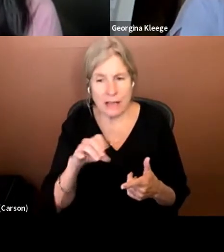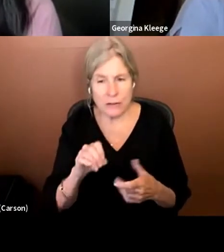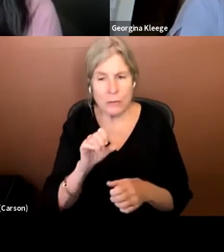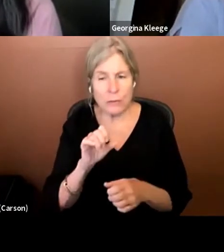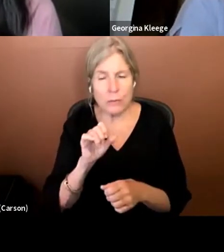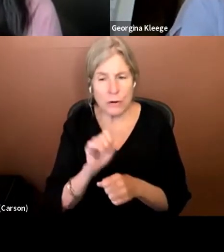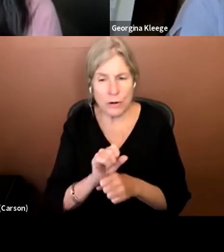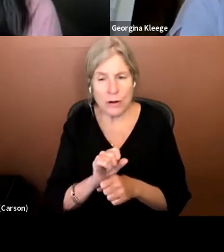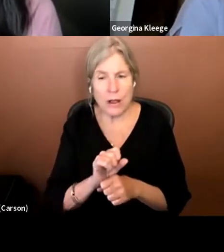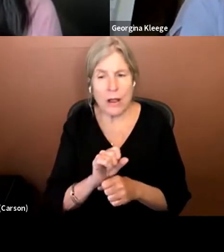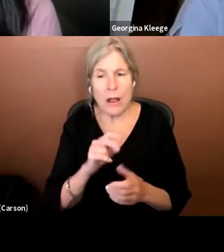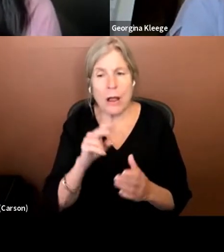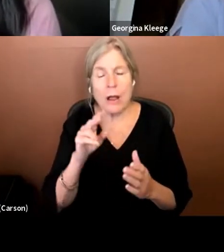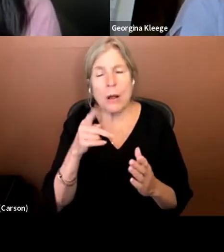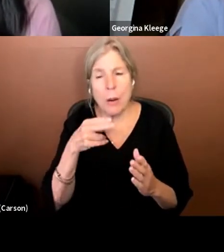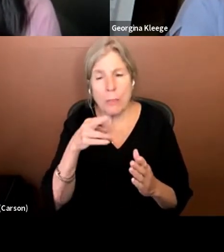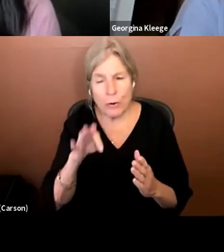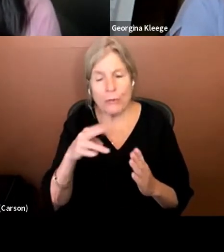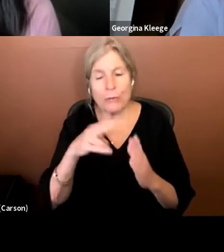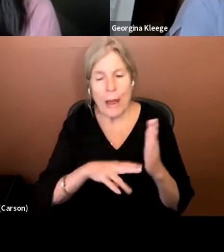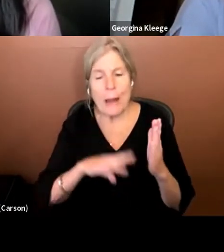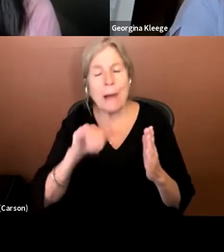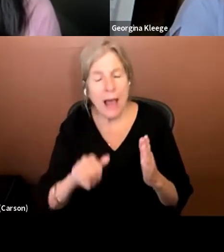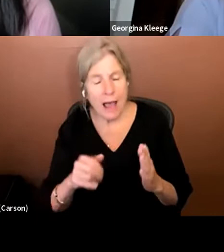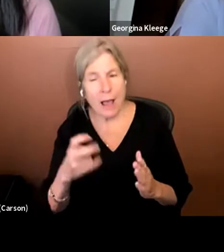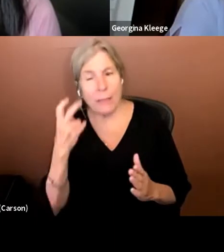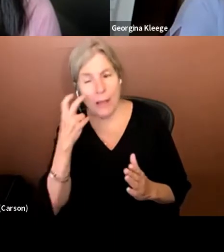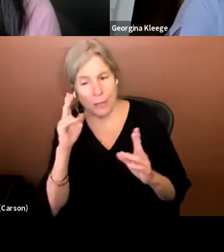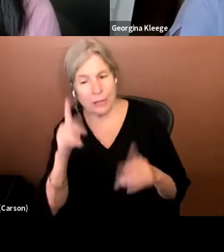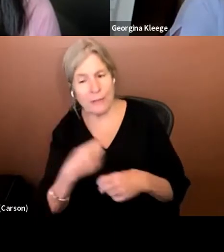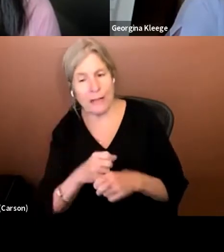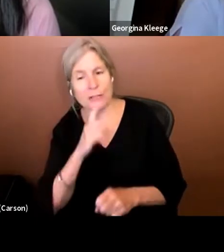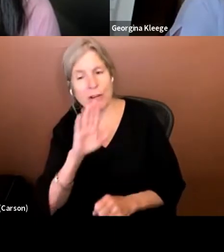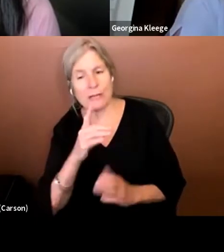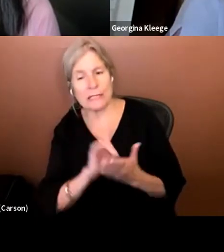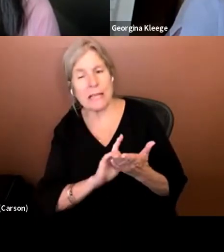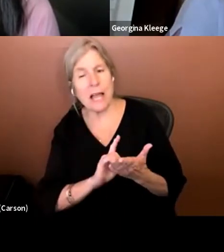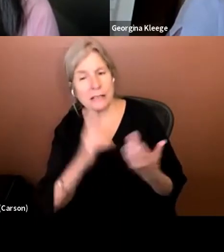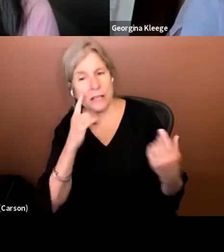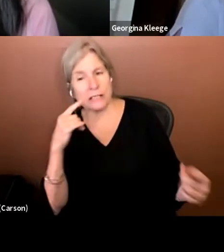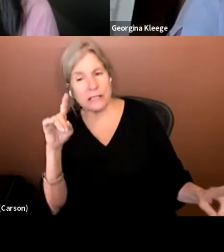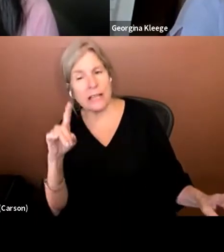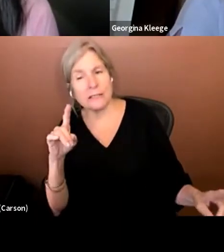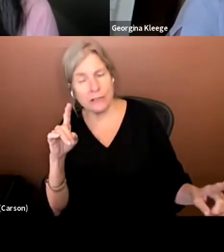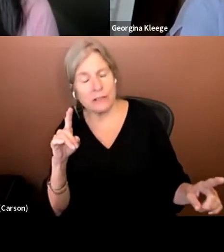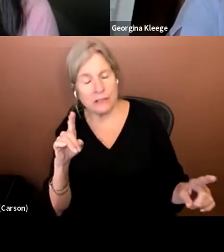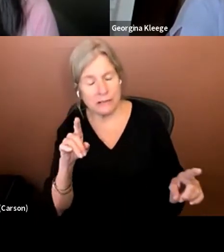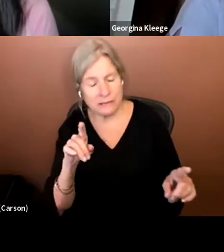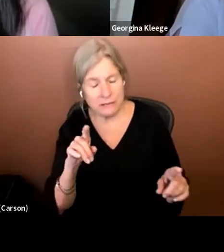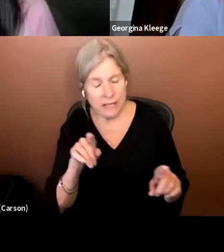proofread by a blind person to make sure that your designs work as intended. Now